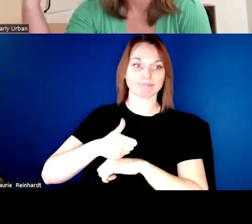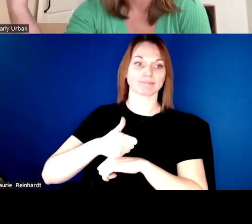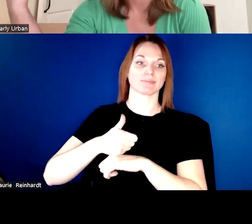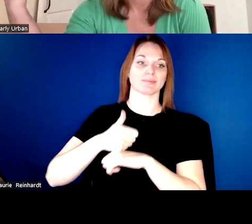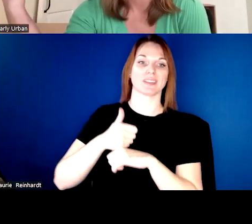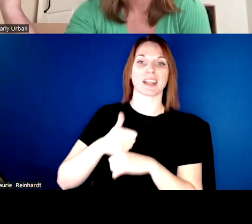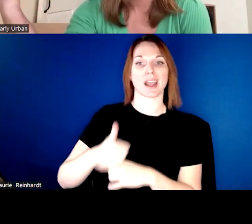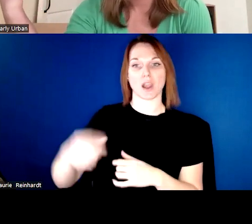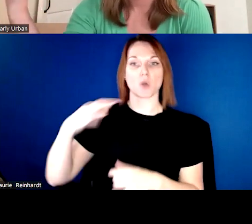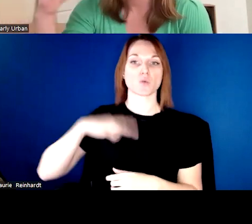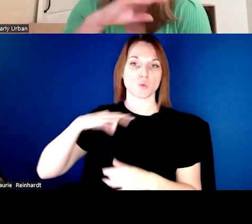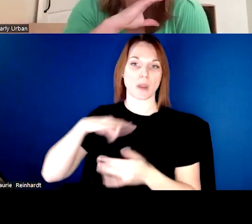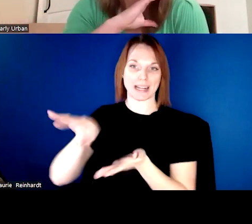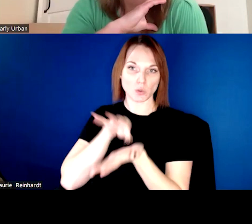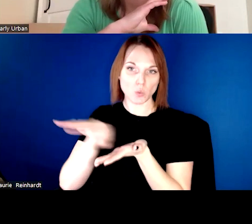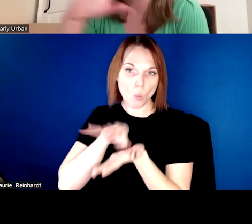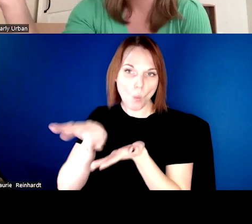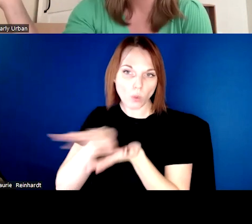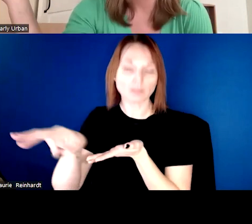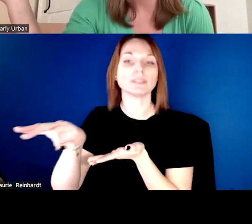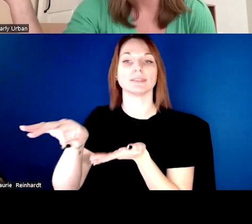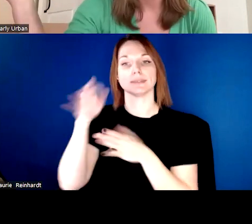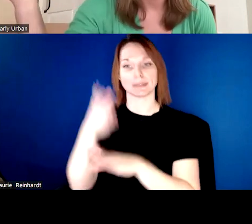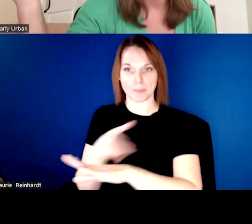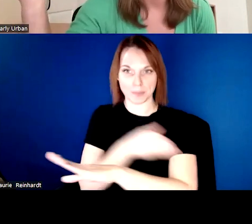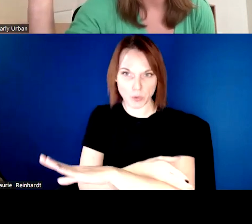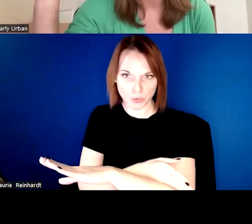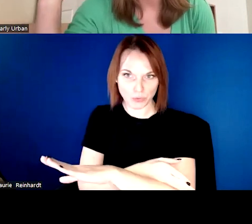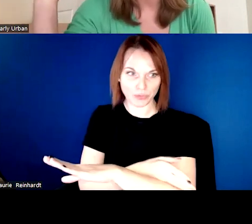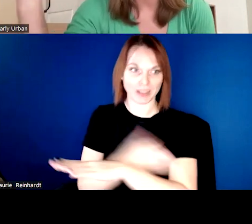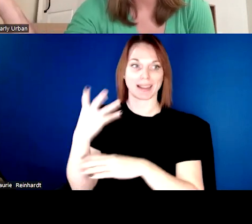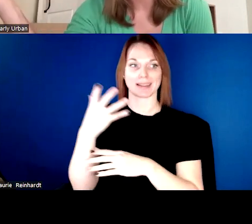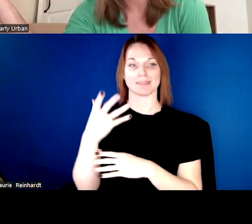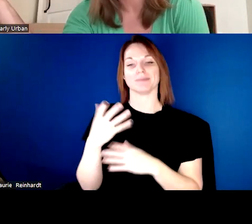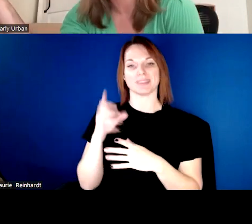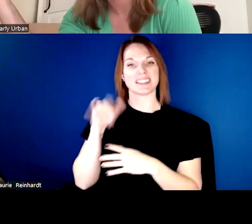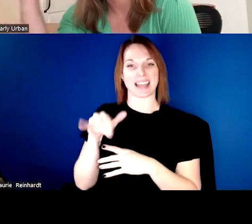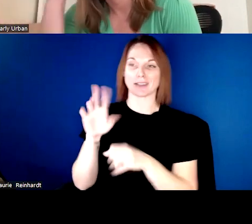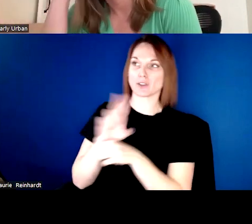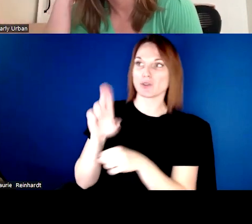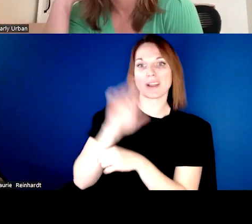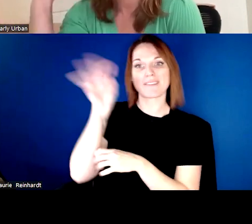improve; so this is using really big data from the Federal Reserve Board that looks